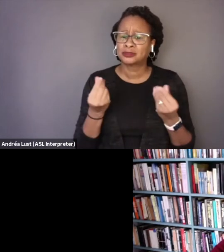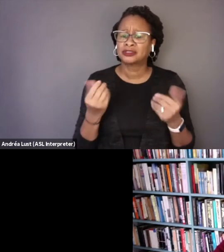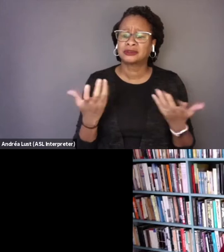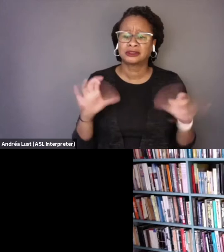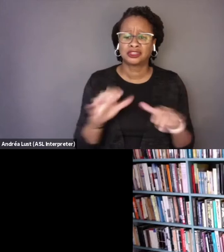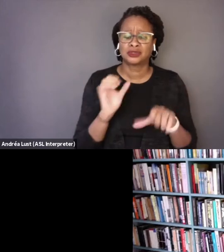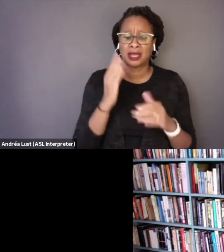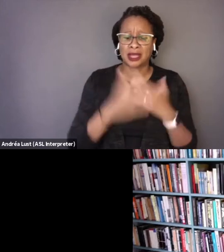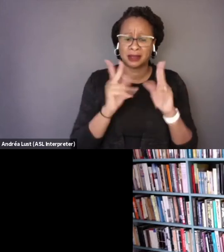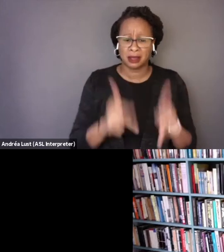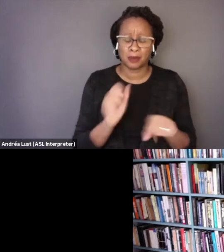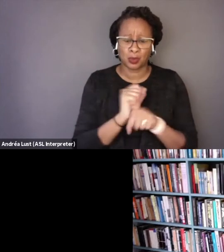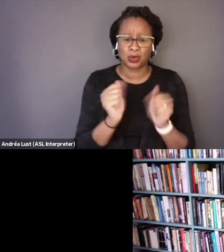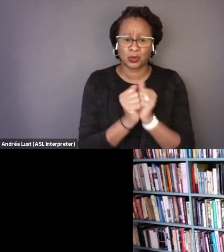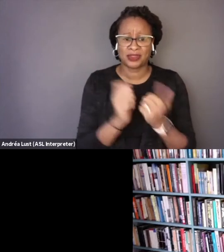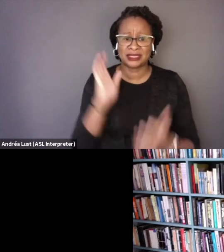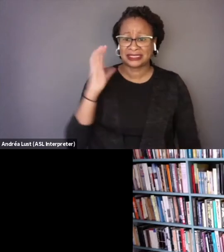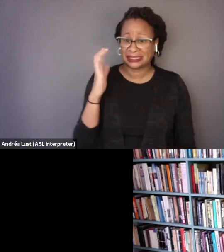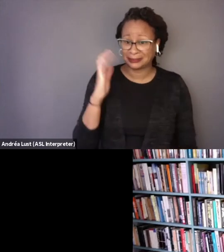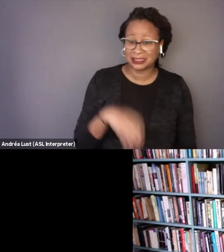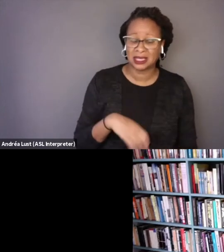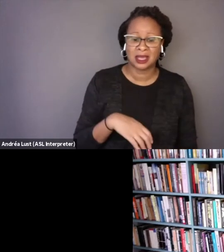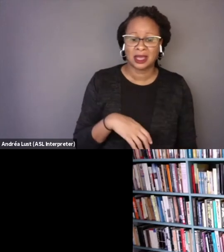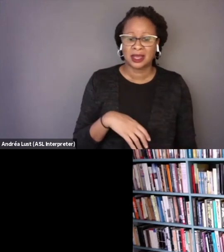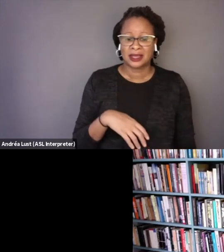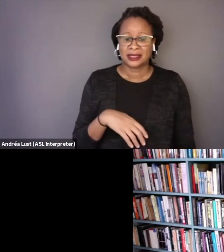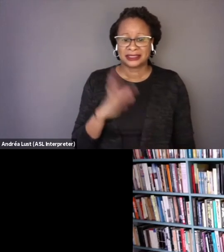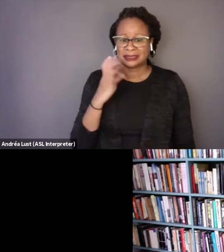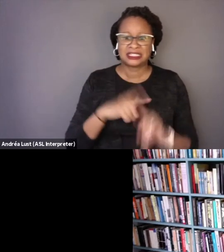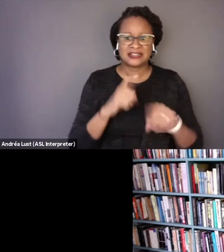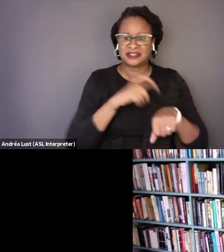Because it looks like we're seeing so many different eras throughout his life here.